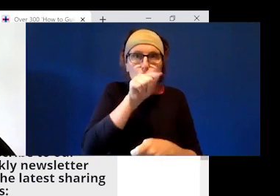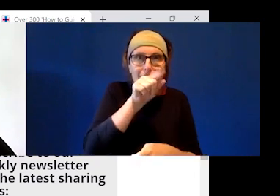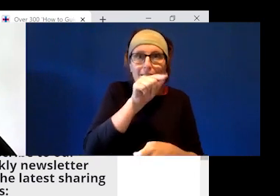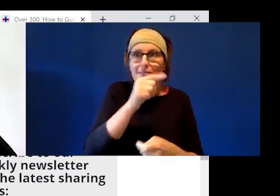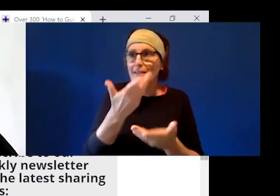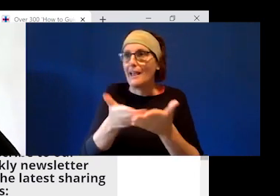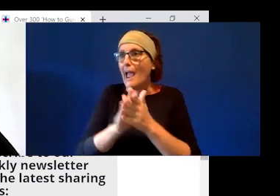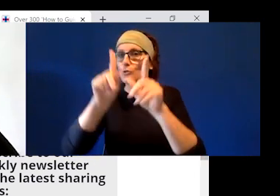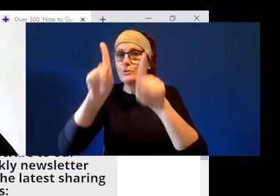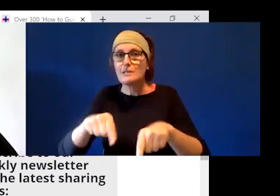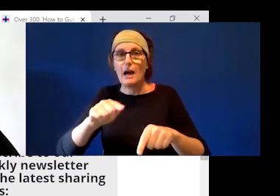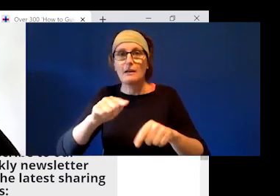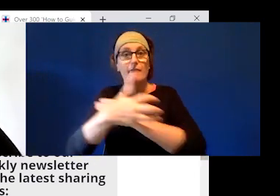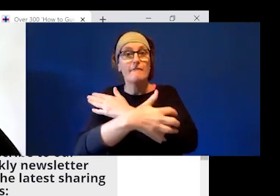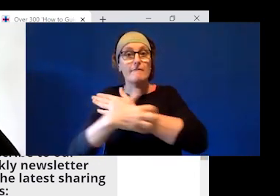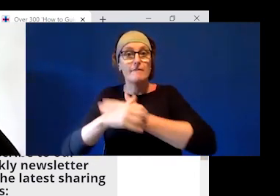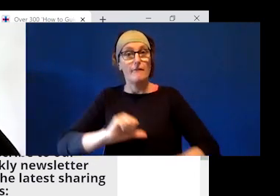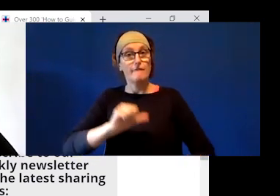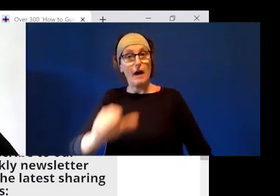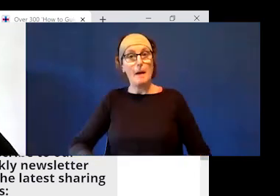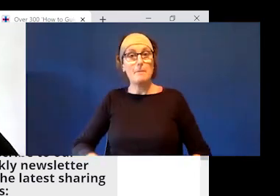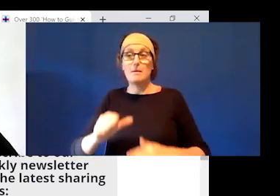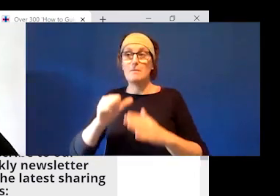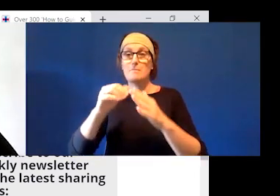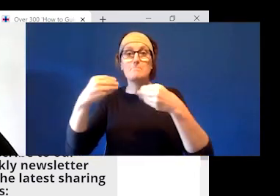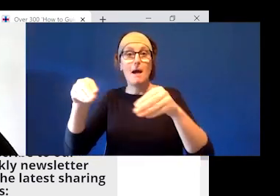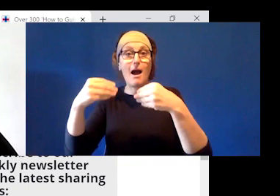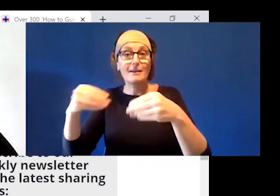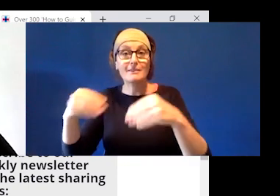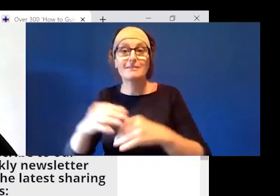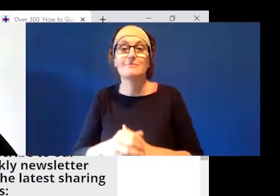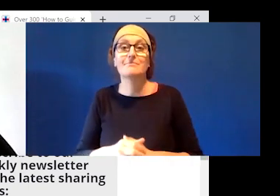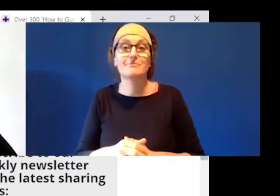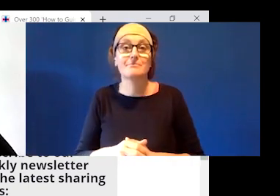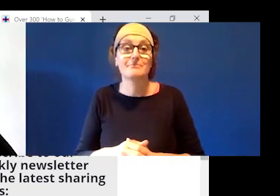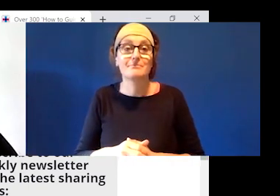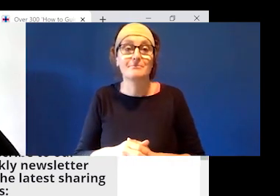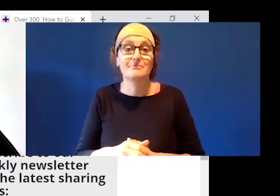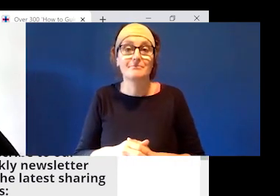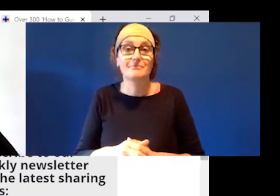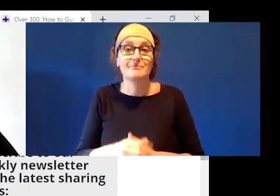There is how hosting - like a baby food swap, saved my sanity and saved my child - I plan to read that one!